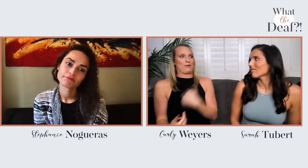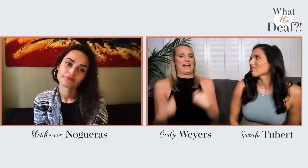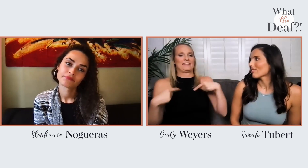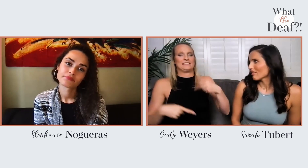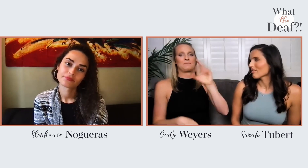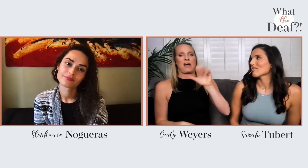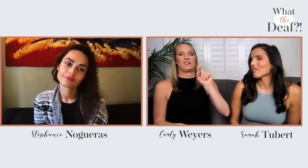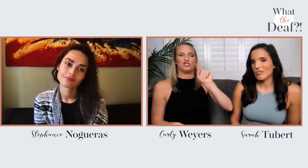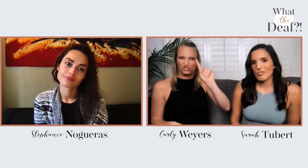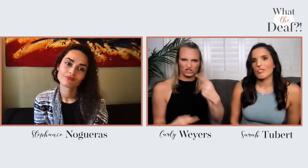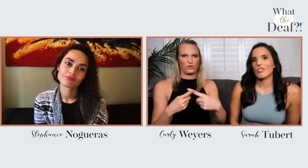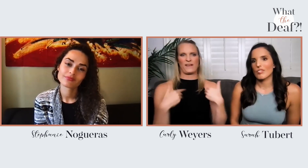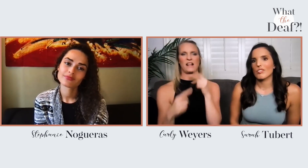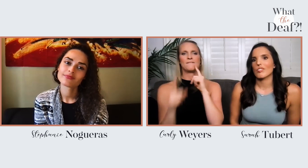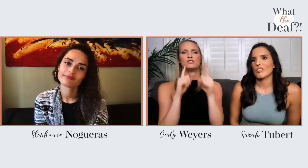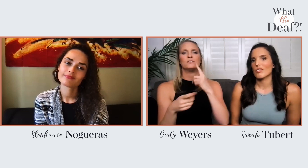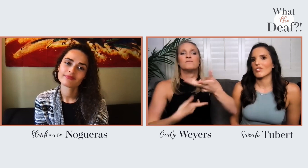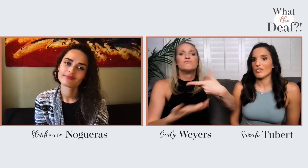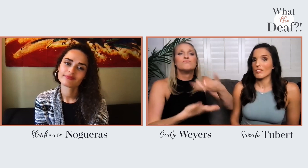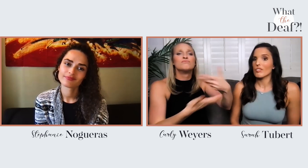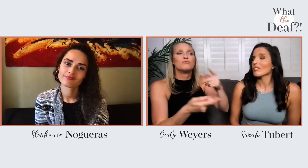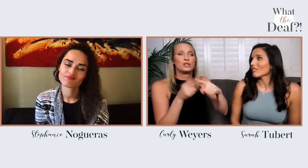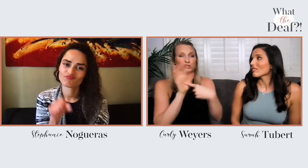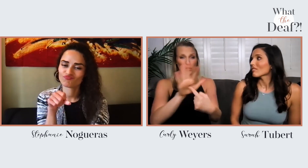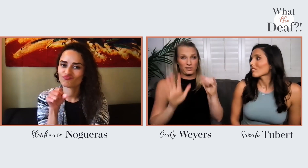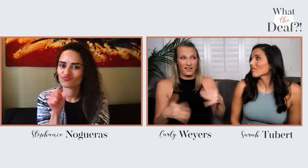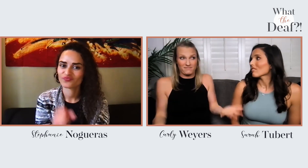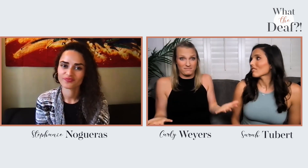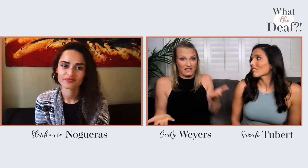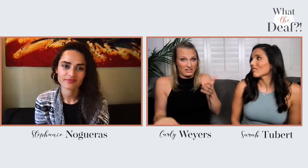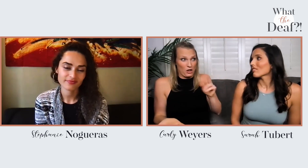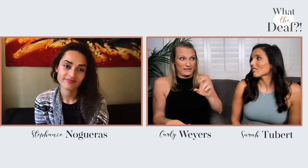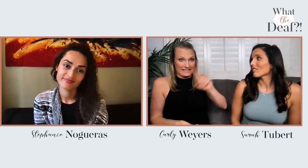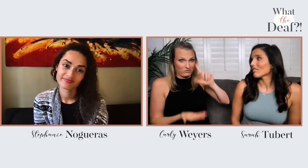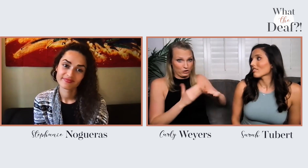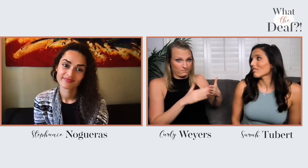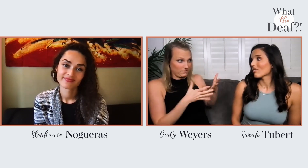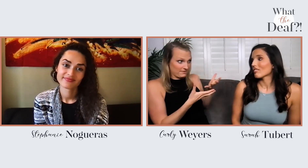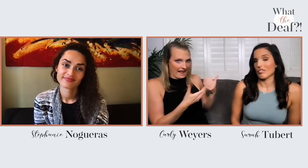and this is why we have this podcast, to just have this dialogue and to show there is a Deaf community out there